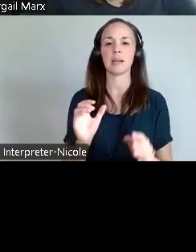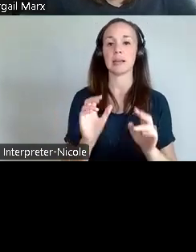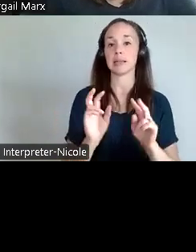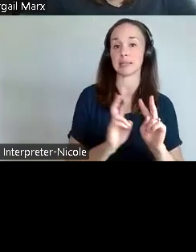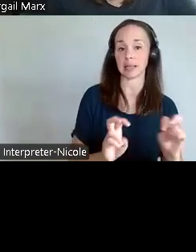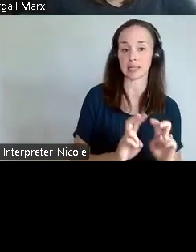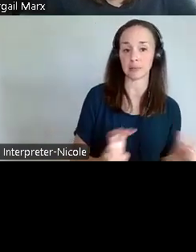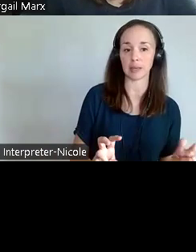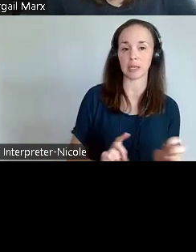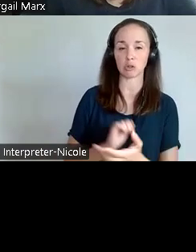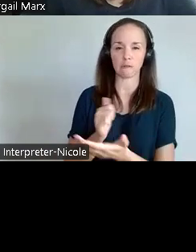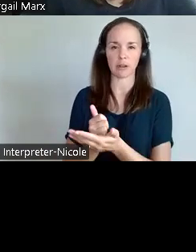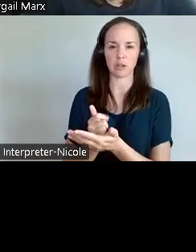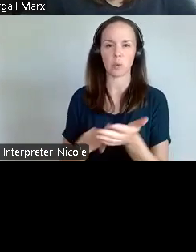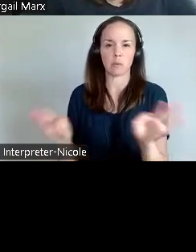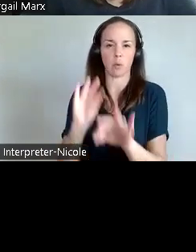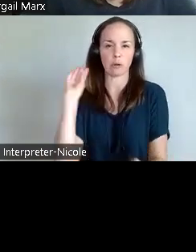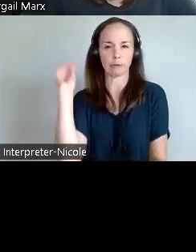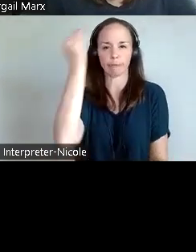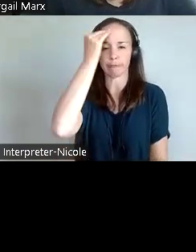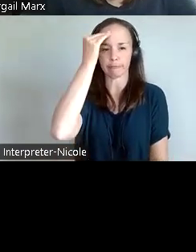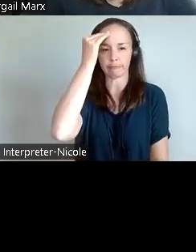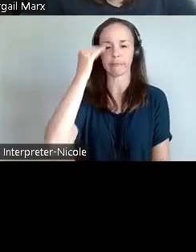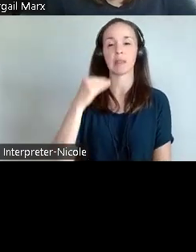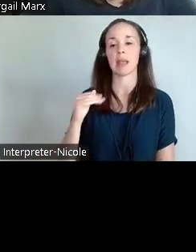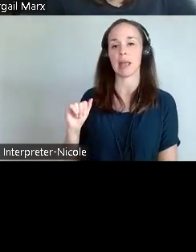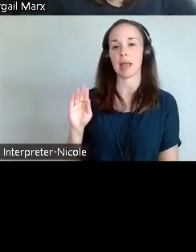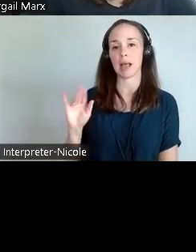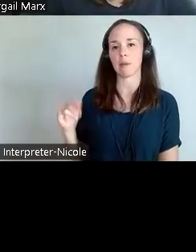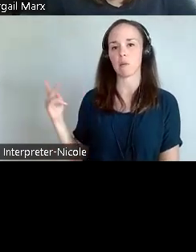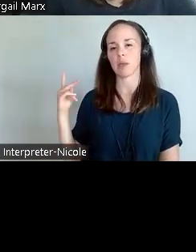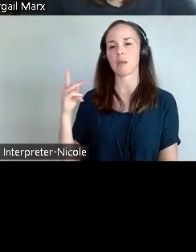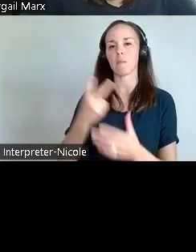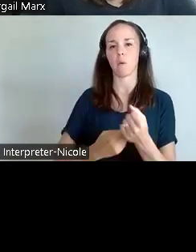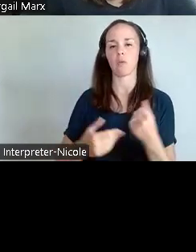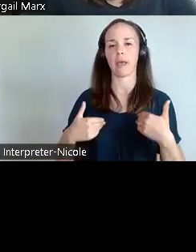Abby and I are both going to present a profile, so just sort of a hypothetical